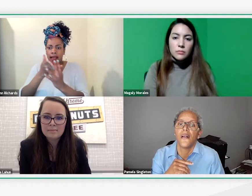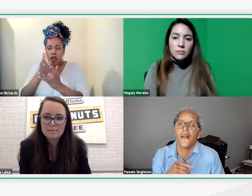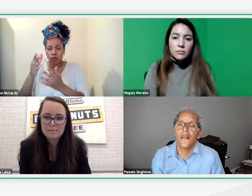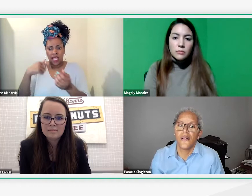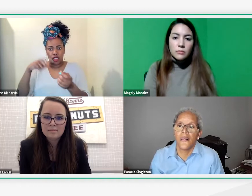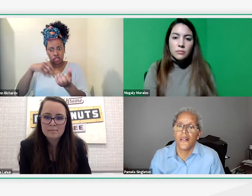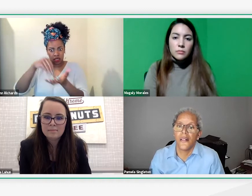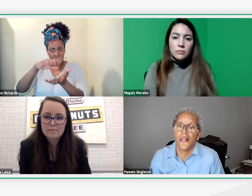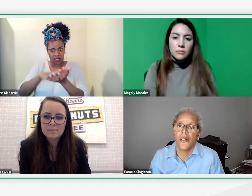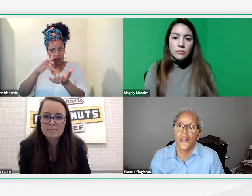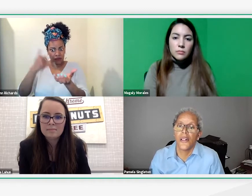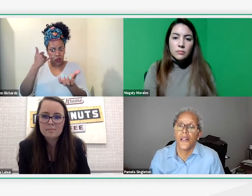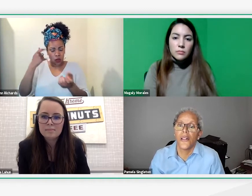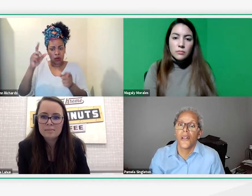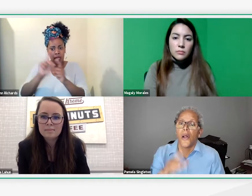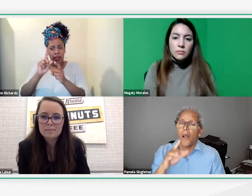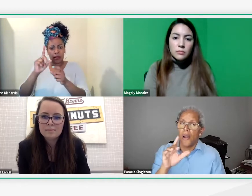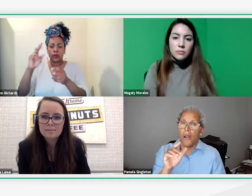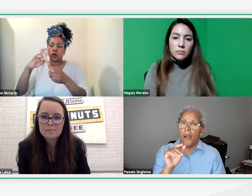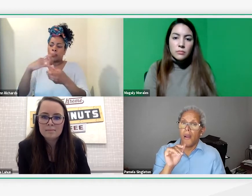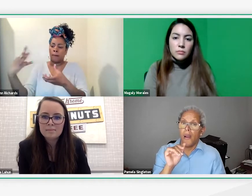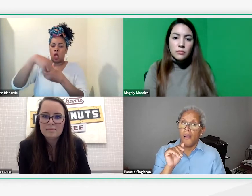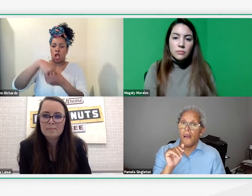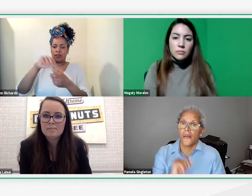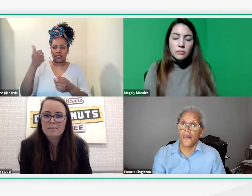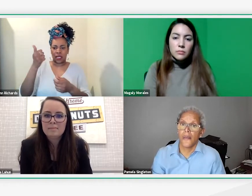They use their phone. So, should they be documenting